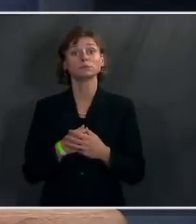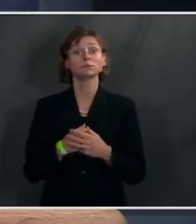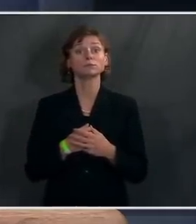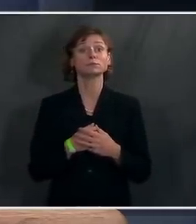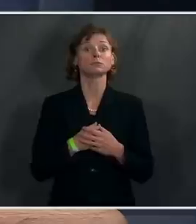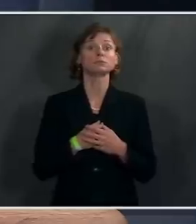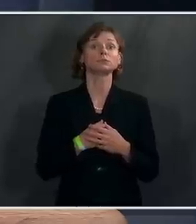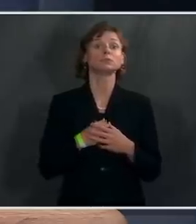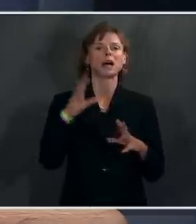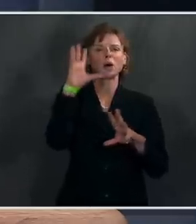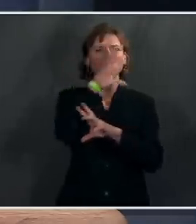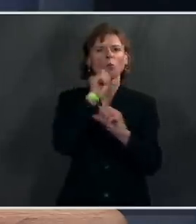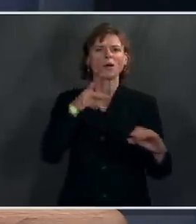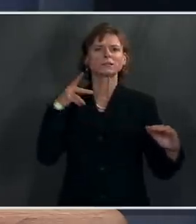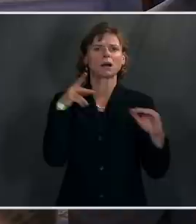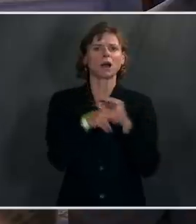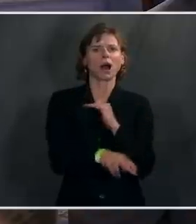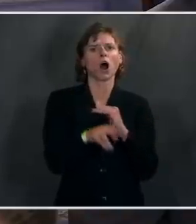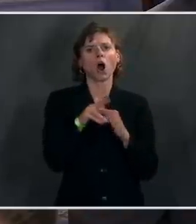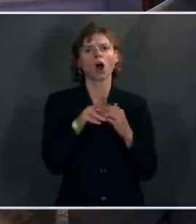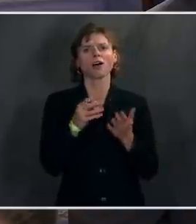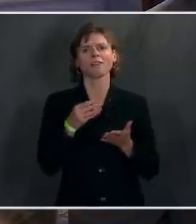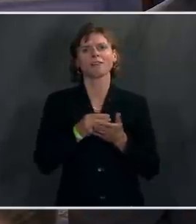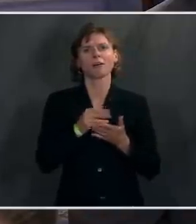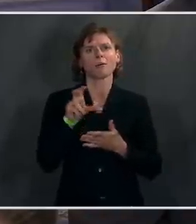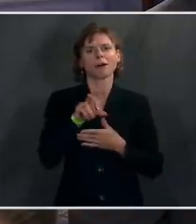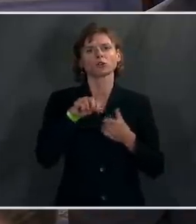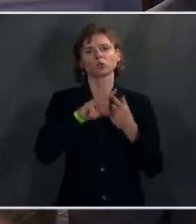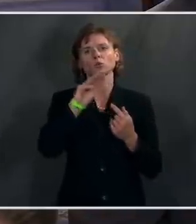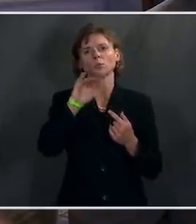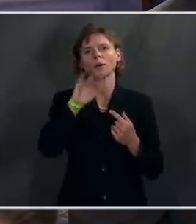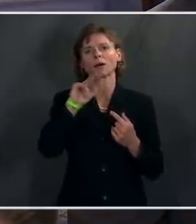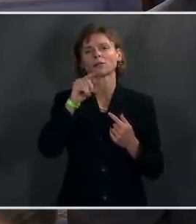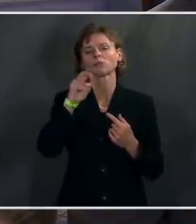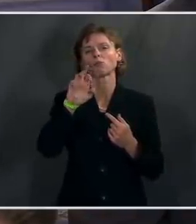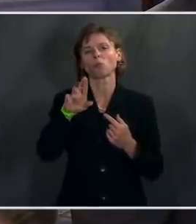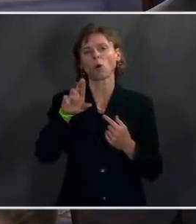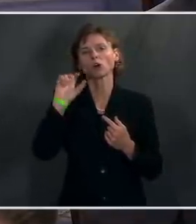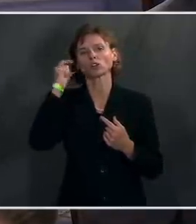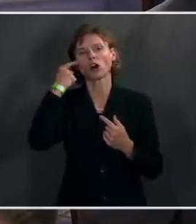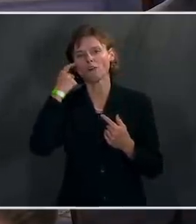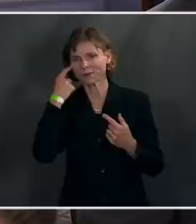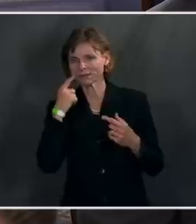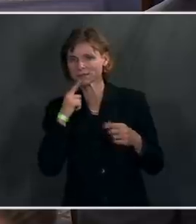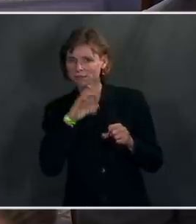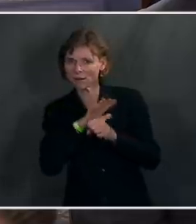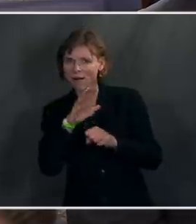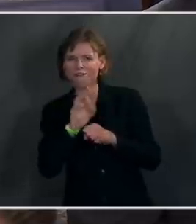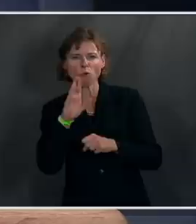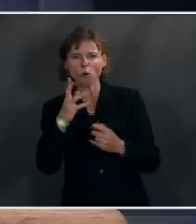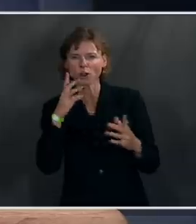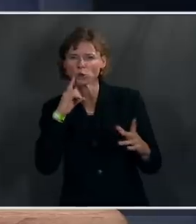aid to Myanmar's government goes far enough, or are you all looking at additional steps? And what might those be?